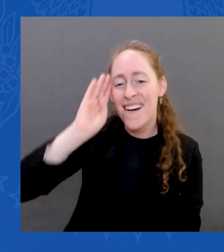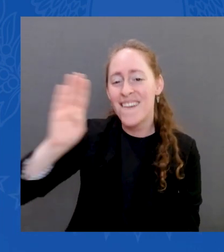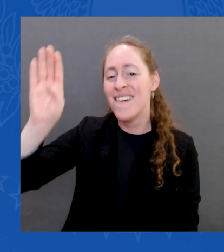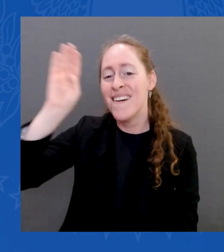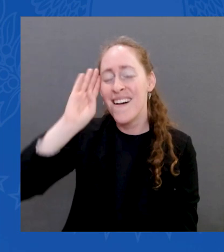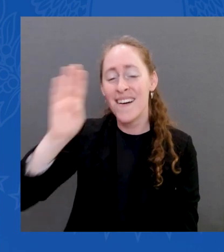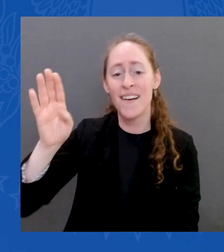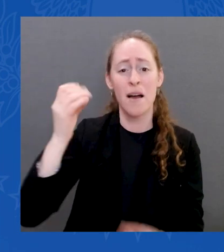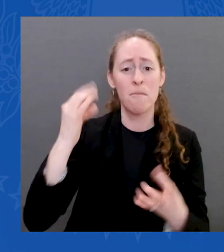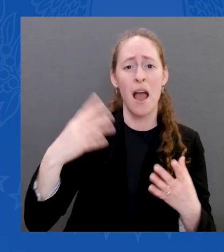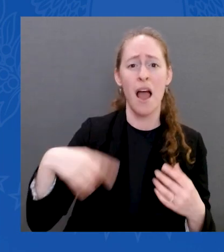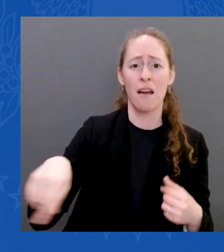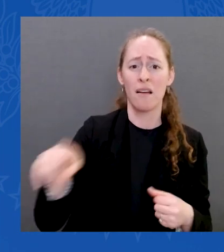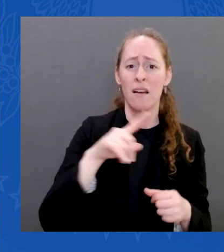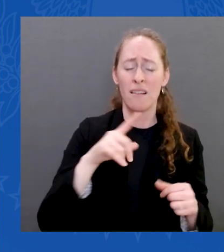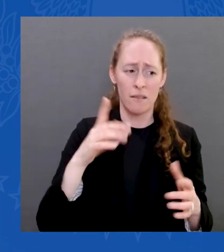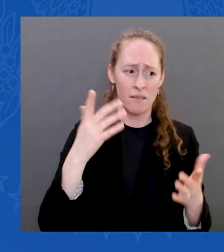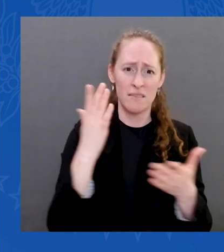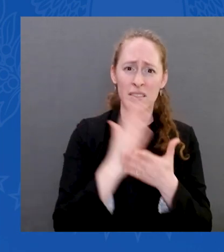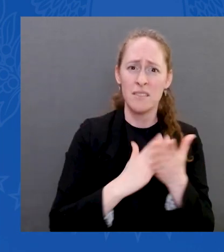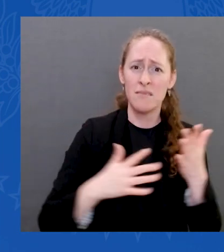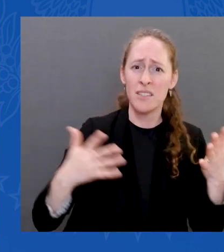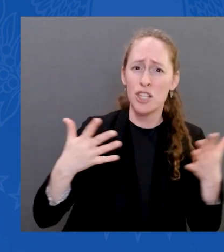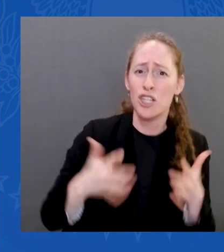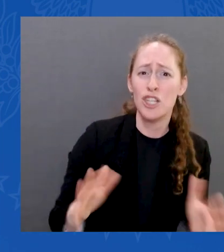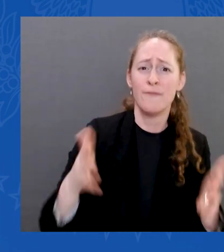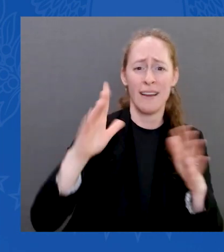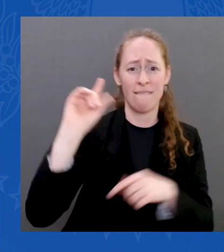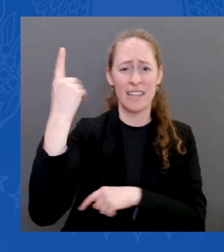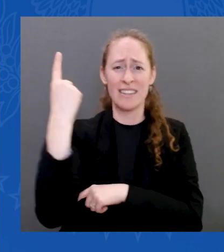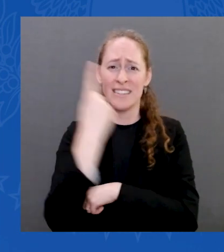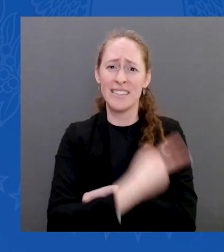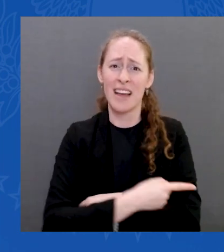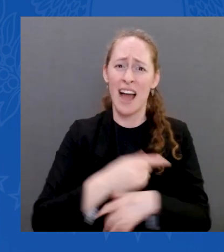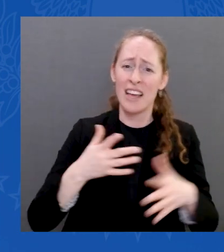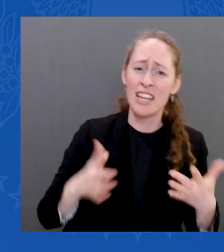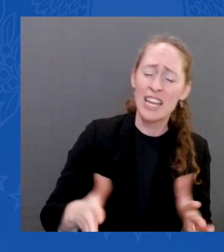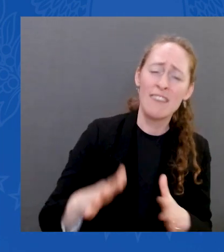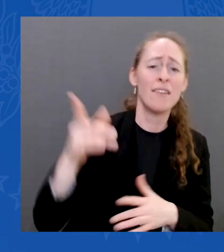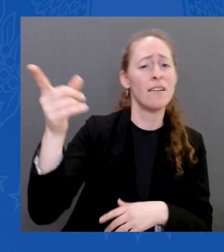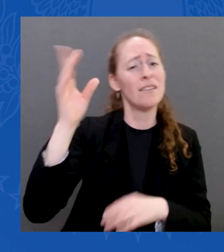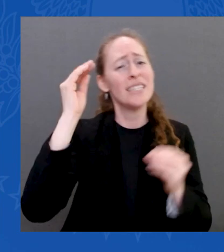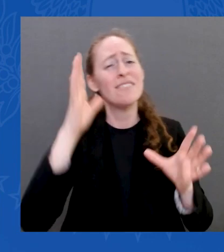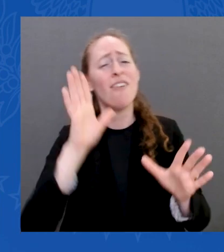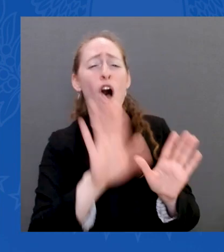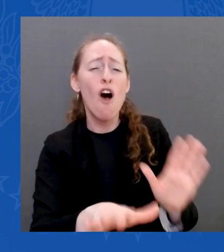For students, the school year was great. Ms. Toth made learning enjoyable, fun,